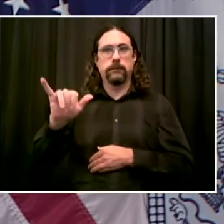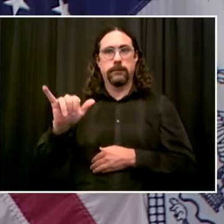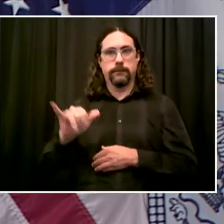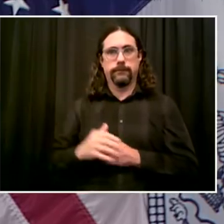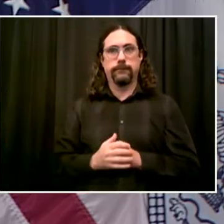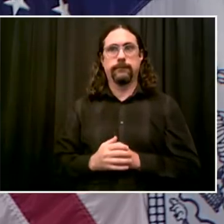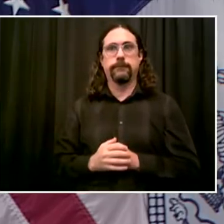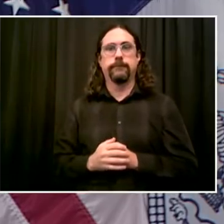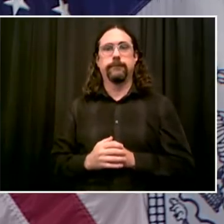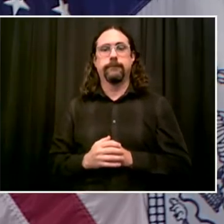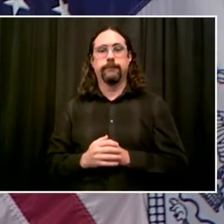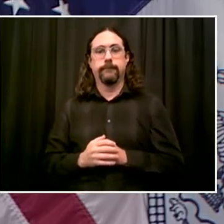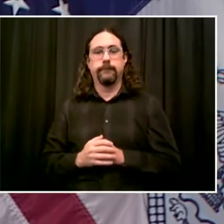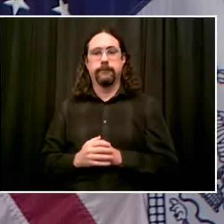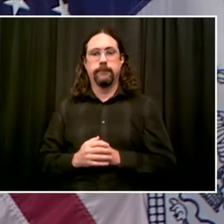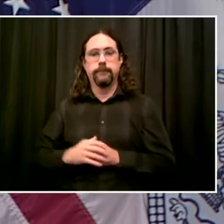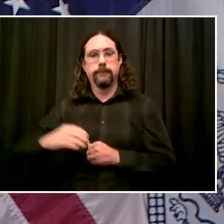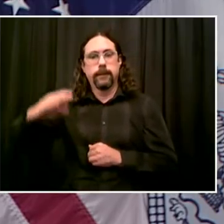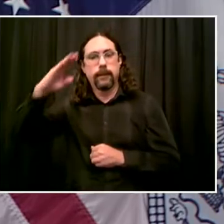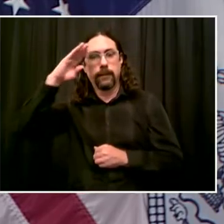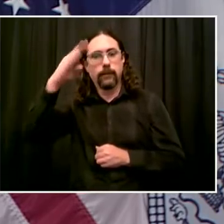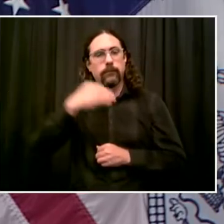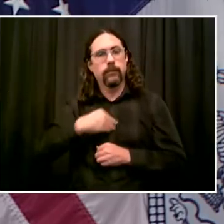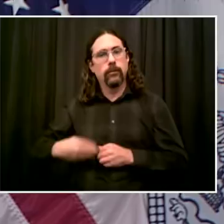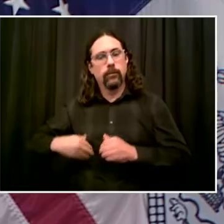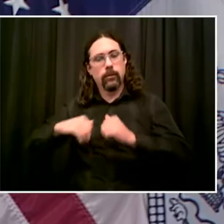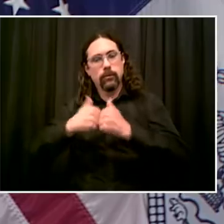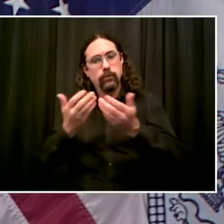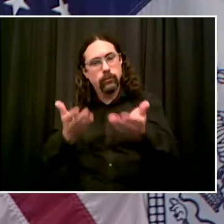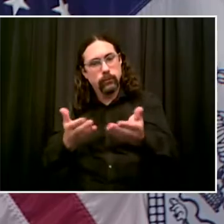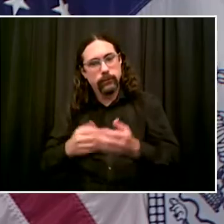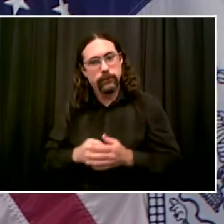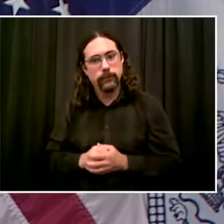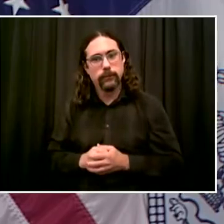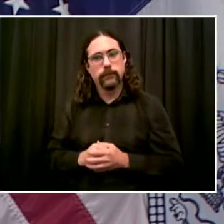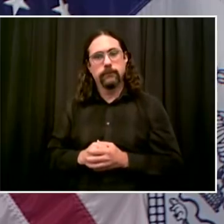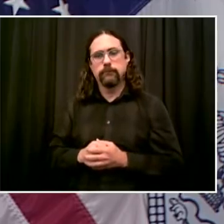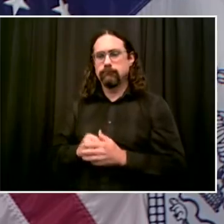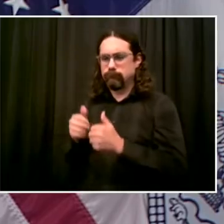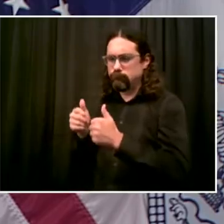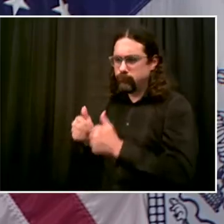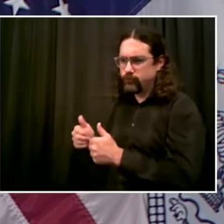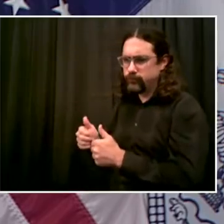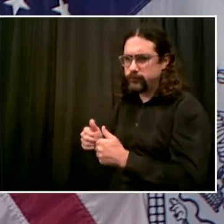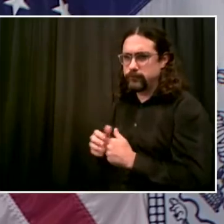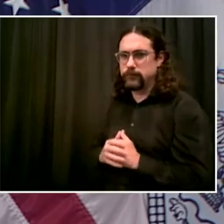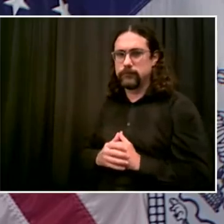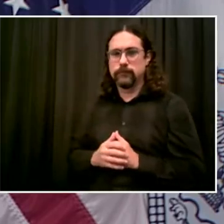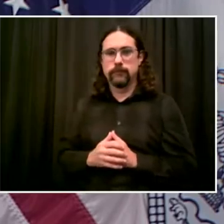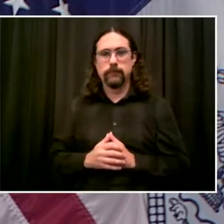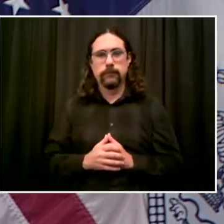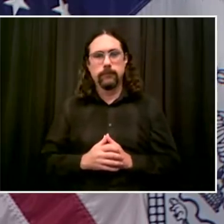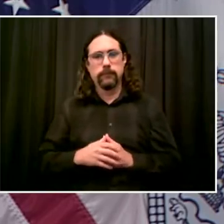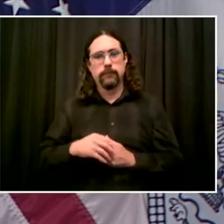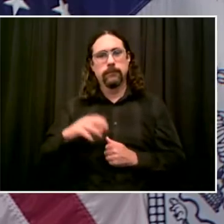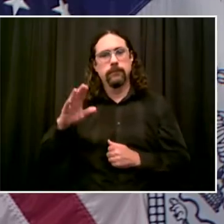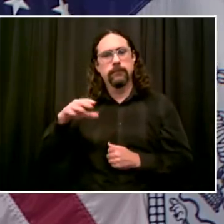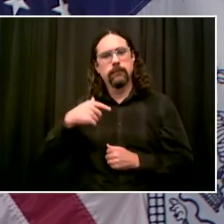HENRY FROM BLOOMBERG. > >Reporter: HI MR. MAYOR, HOW